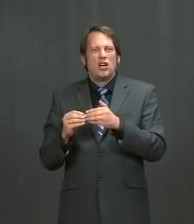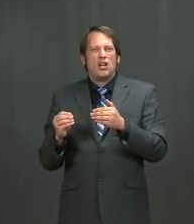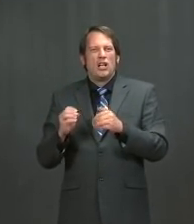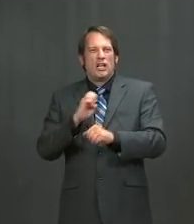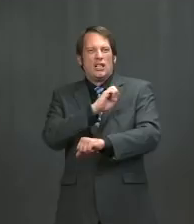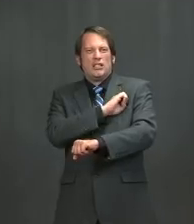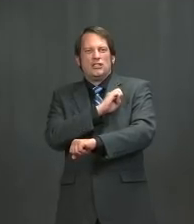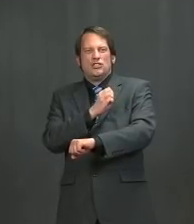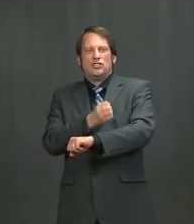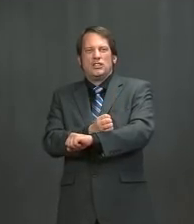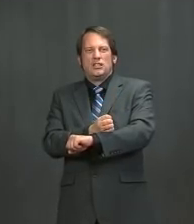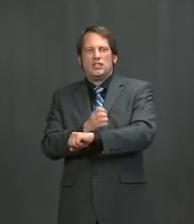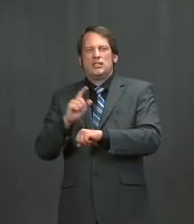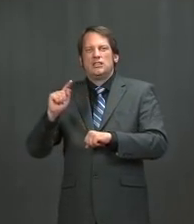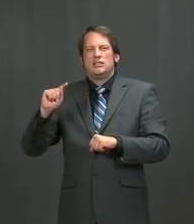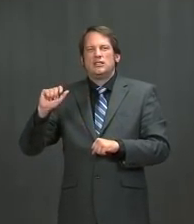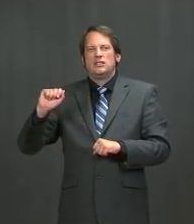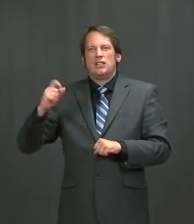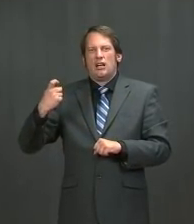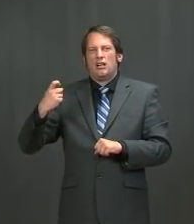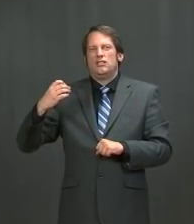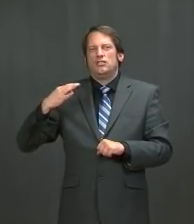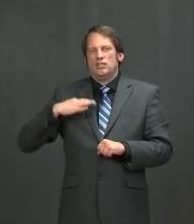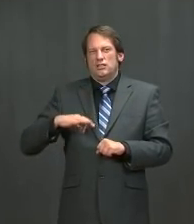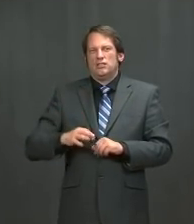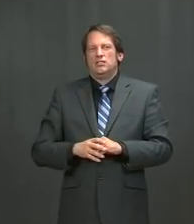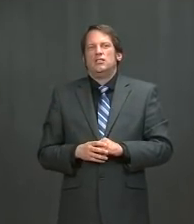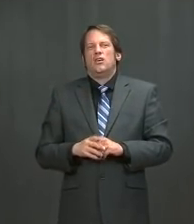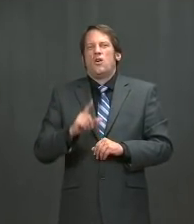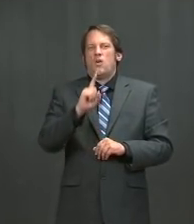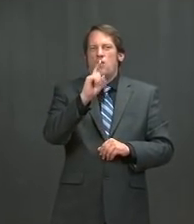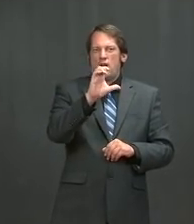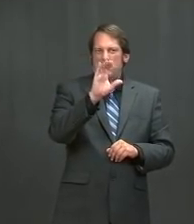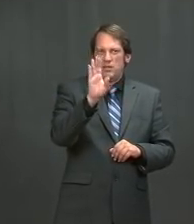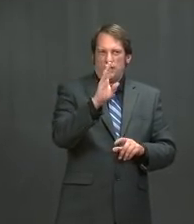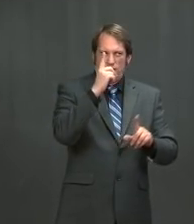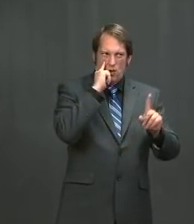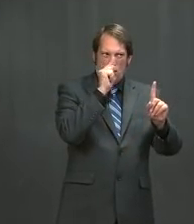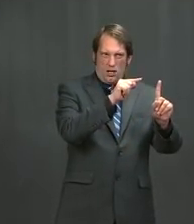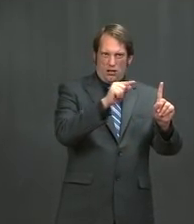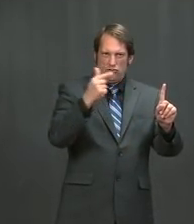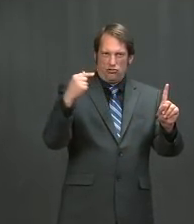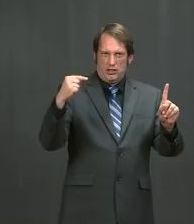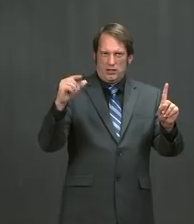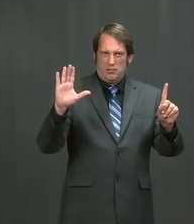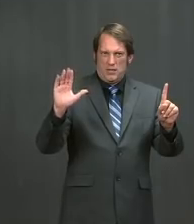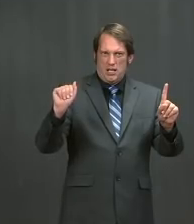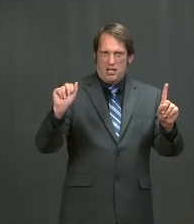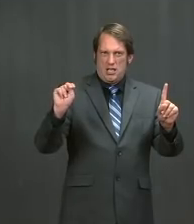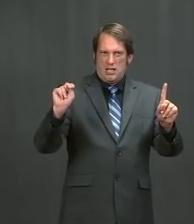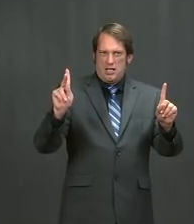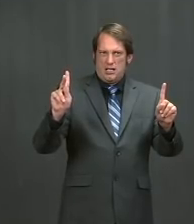the $100 billion for the Green Bank -- and that these things would add $1 trillion to it.